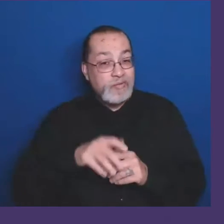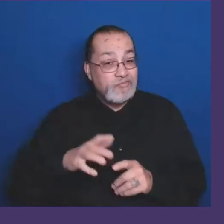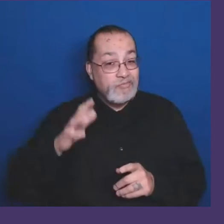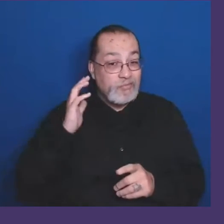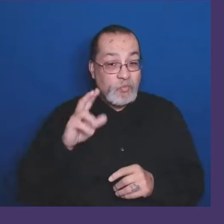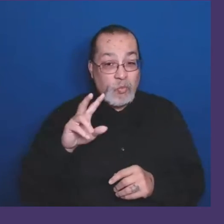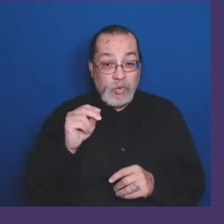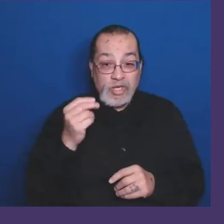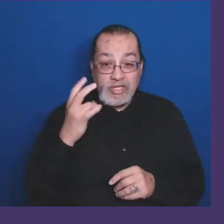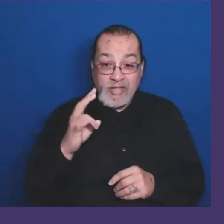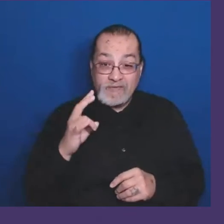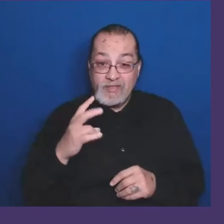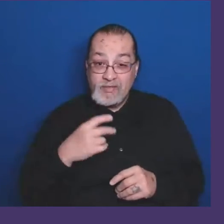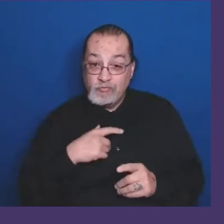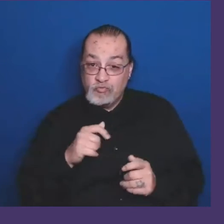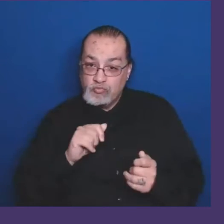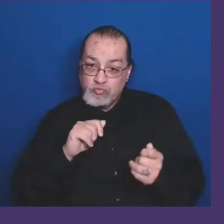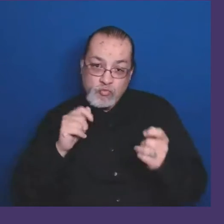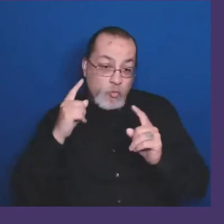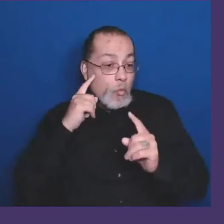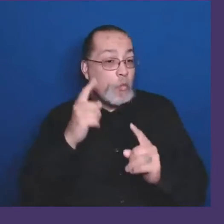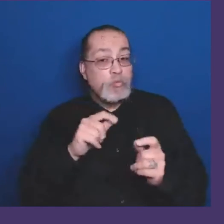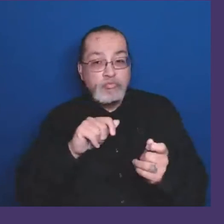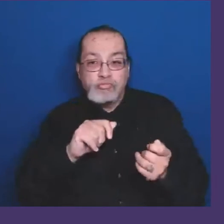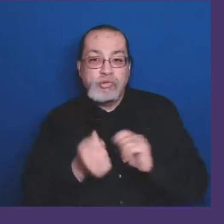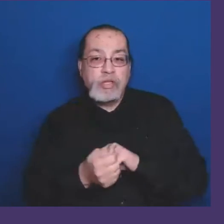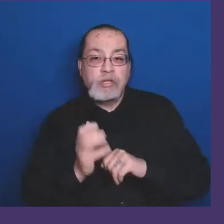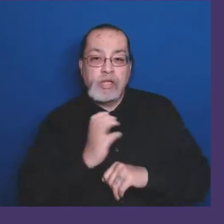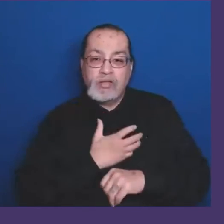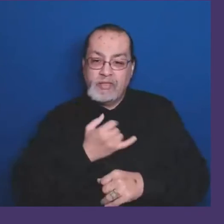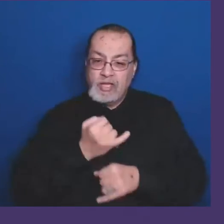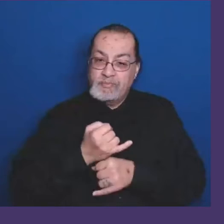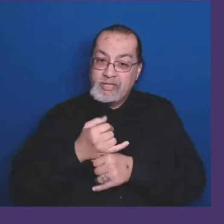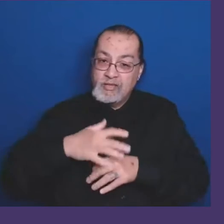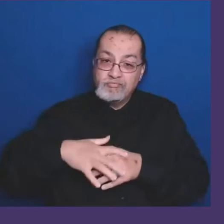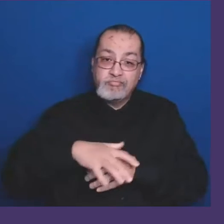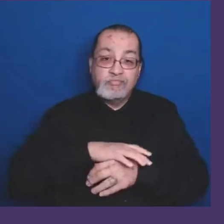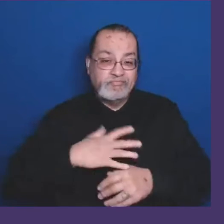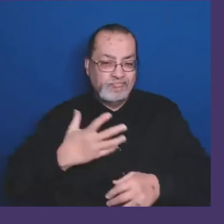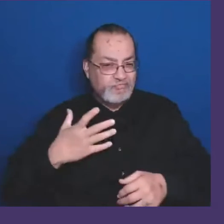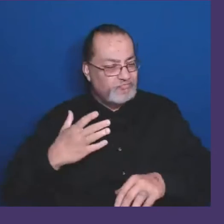a complete campus refresh. I was in one of those old buildings, Building 8, many years